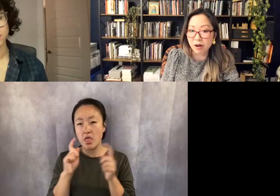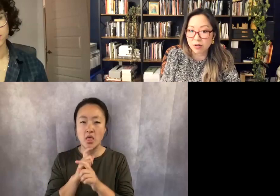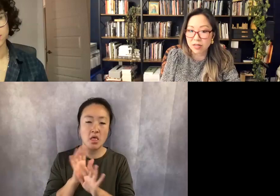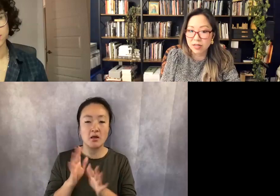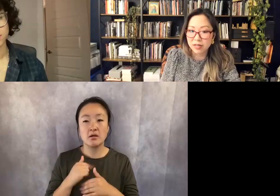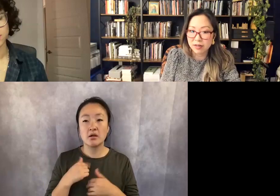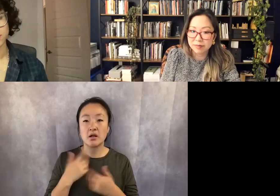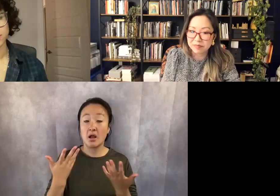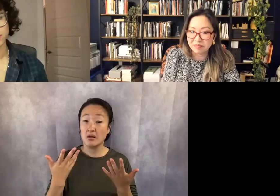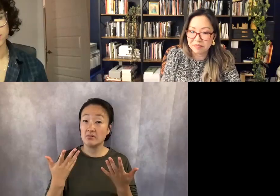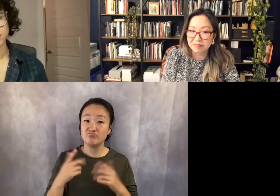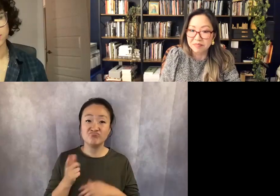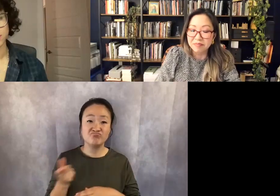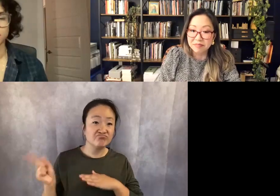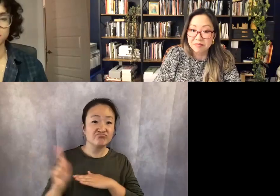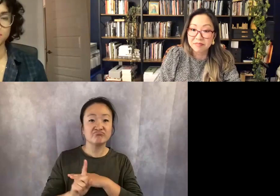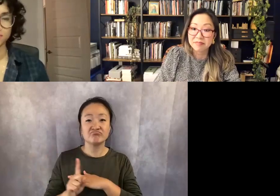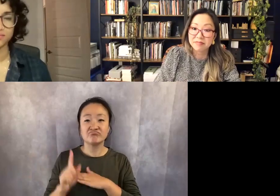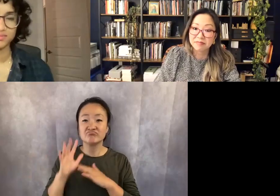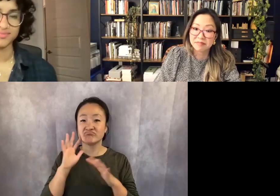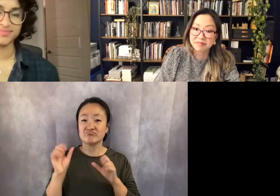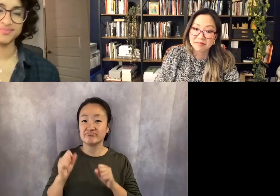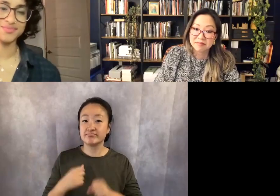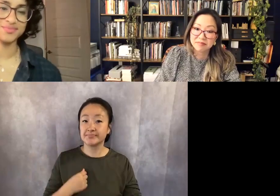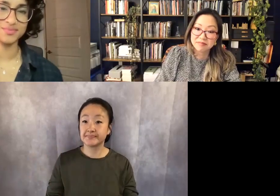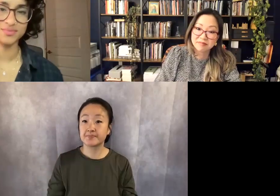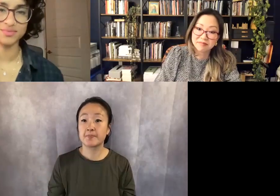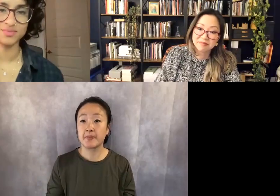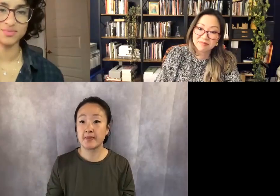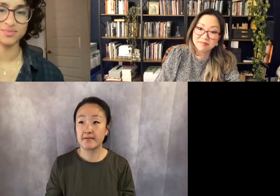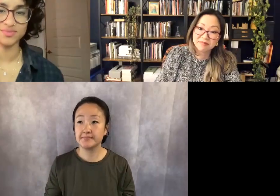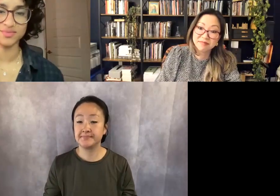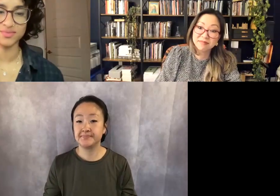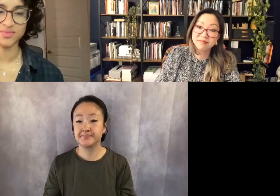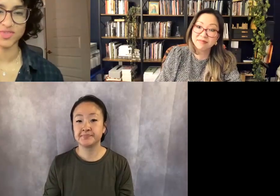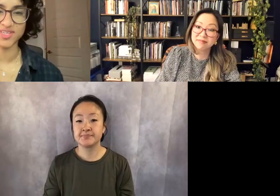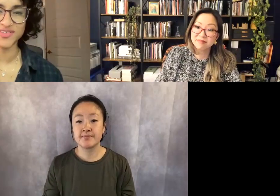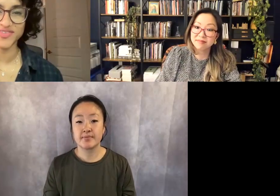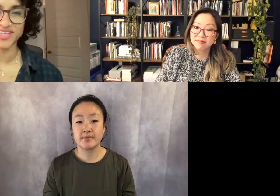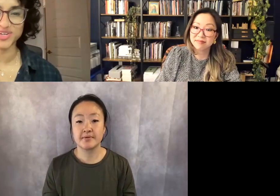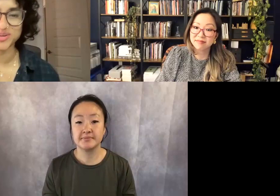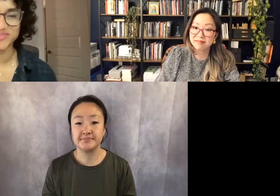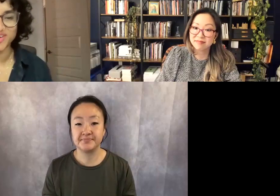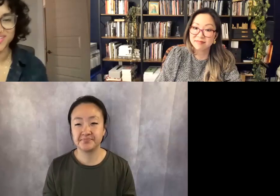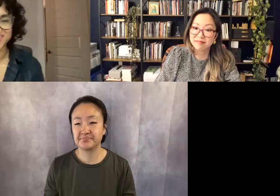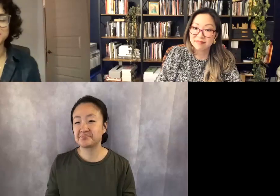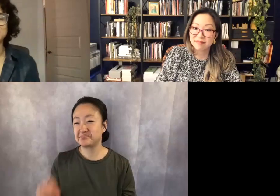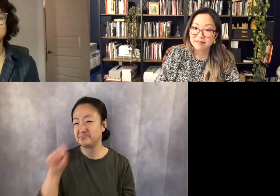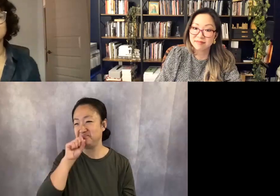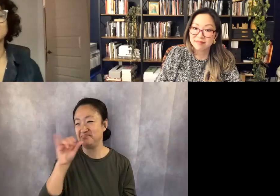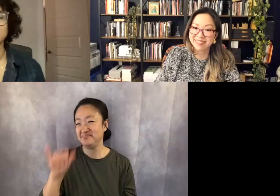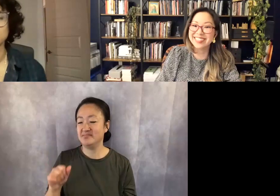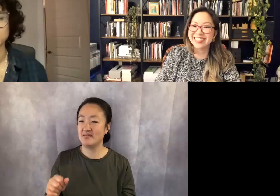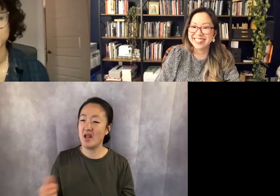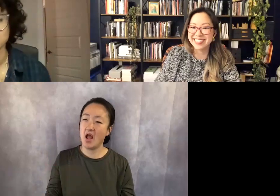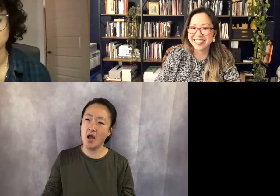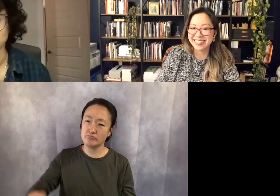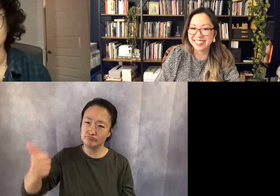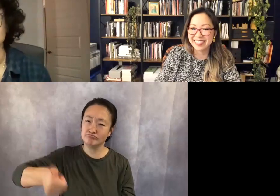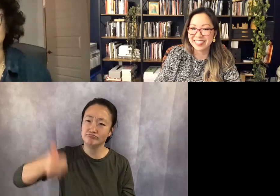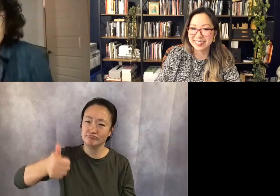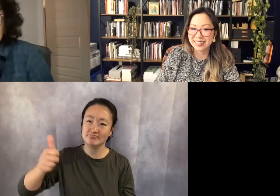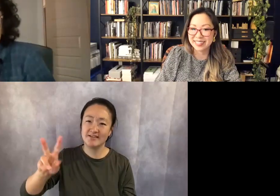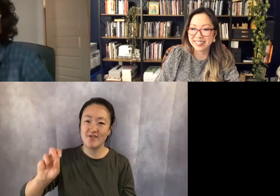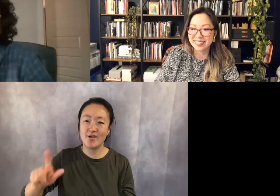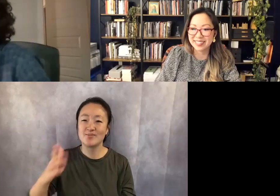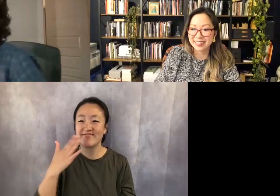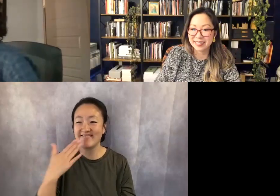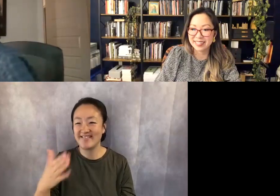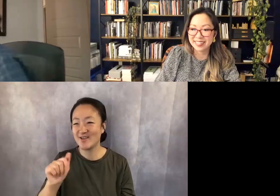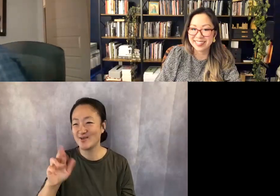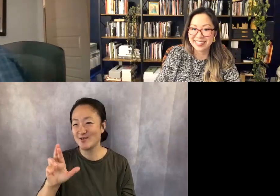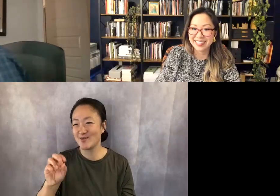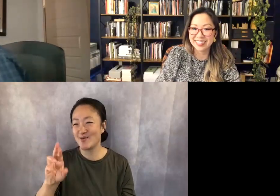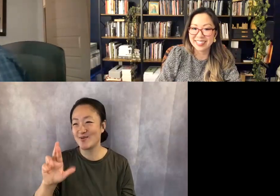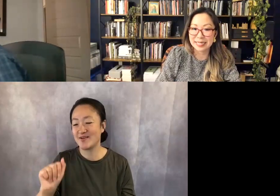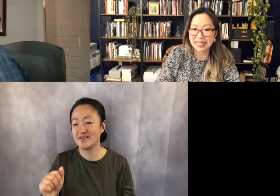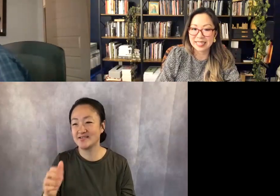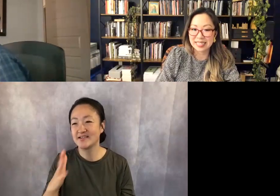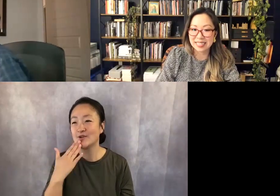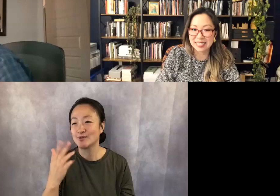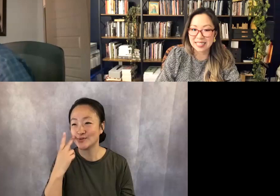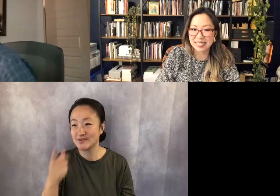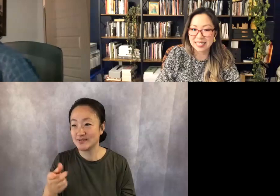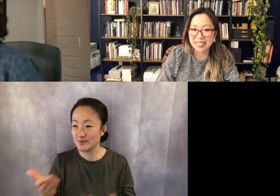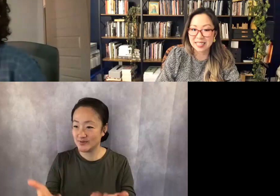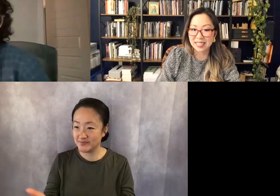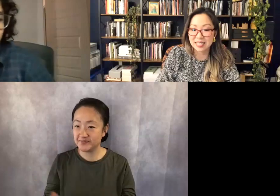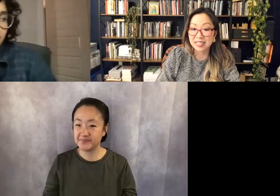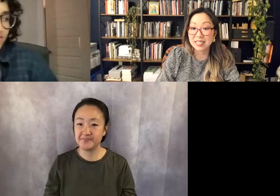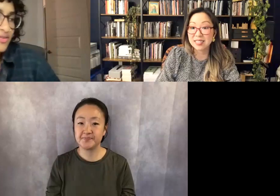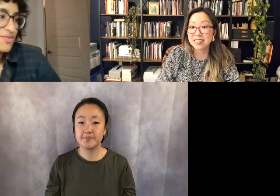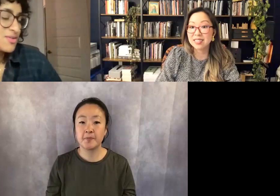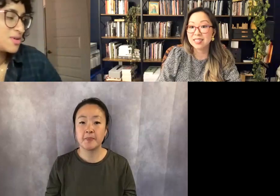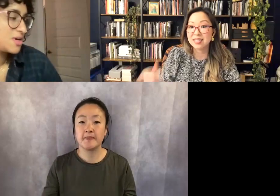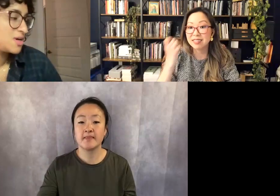I love that, turn up the volume! Thank you so much, Aurora. Good to see you here always.